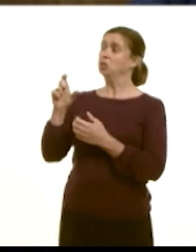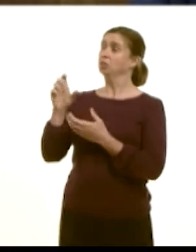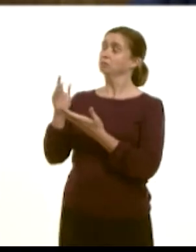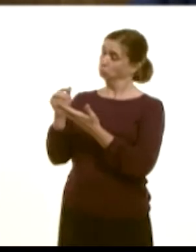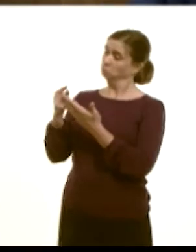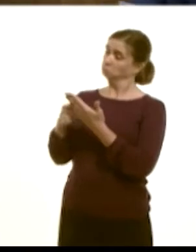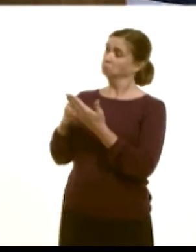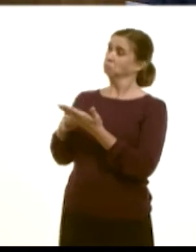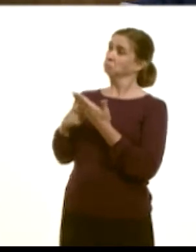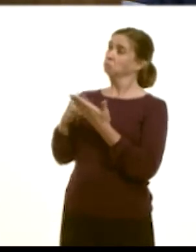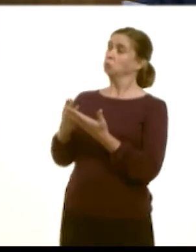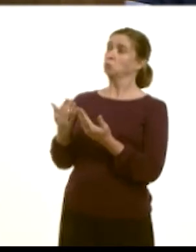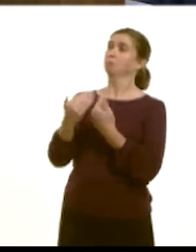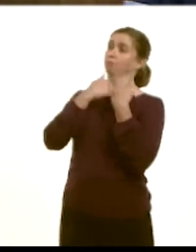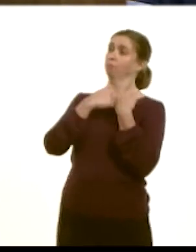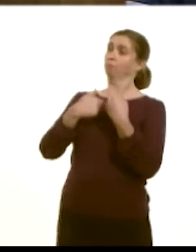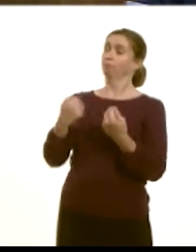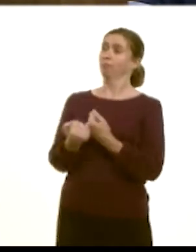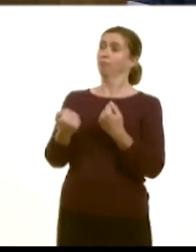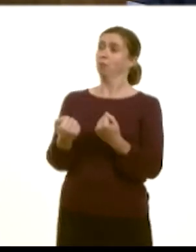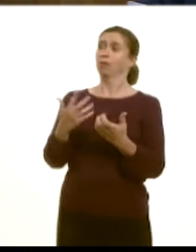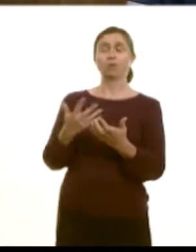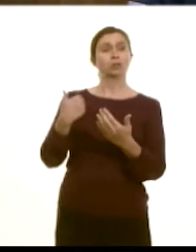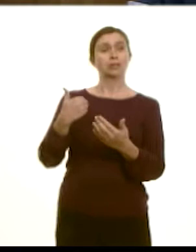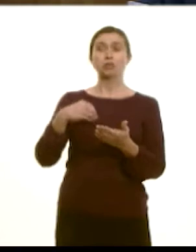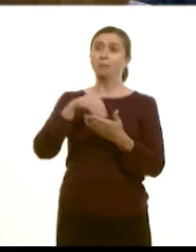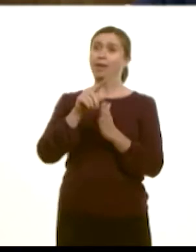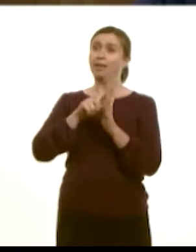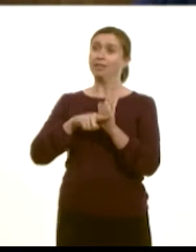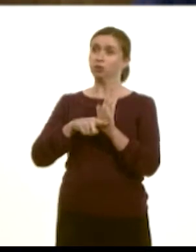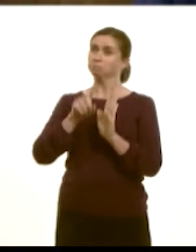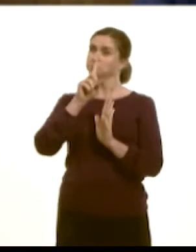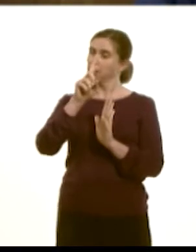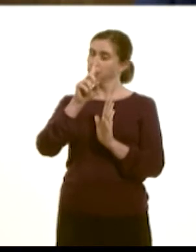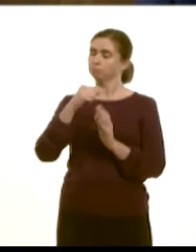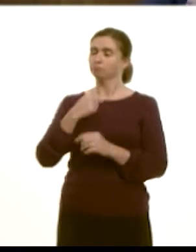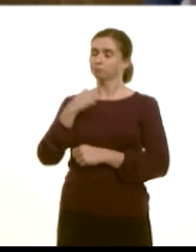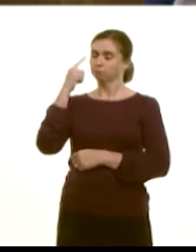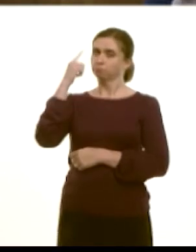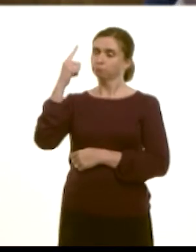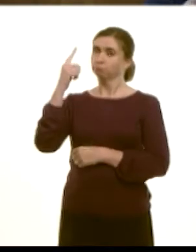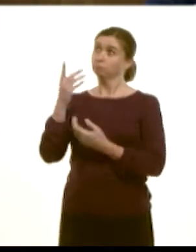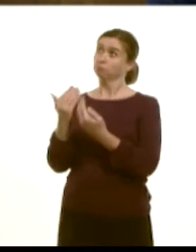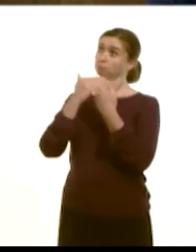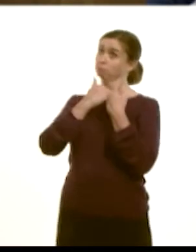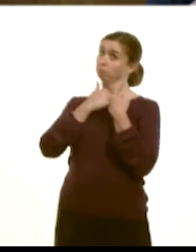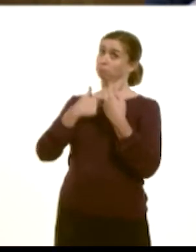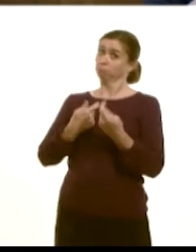However, I must stress that any such transfer of powers must include an appropriate allocation